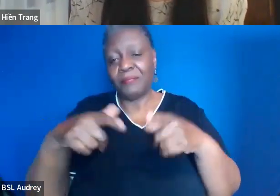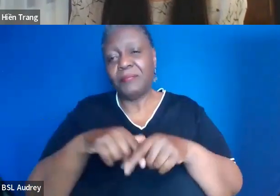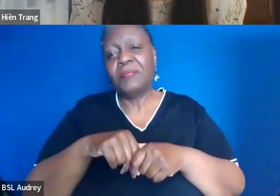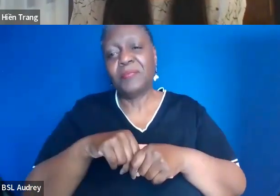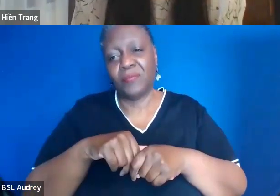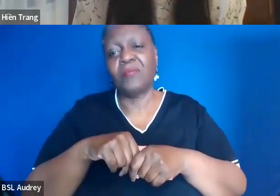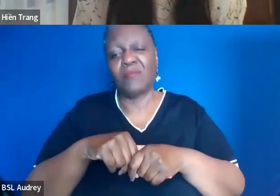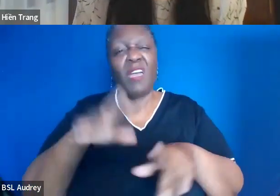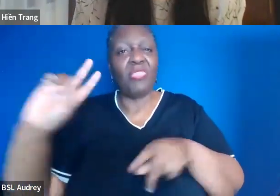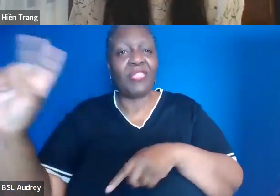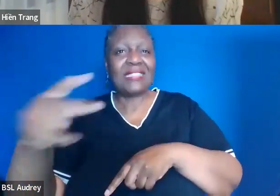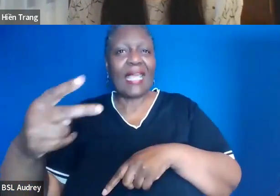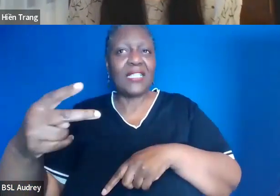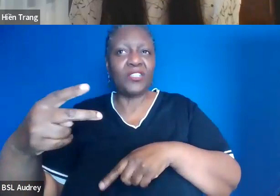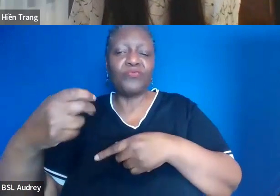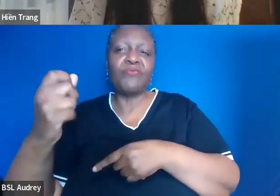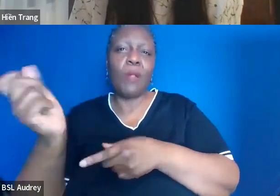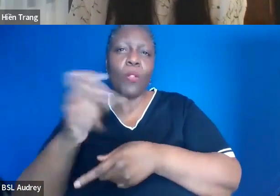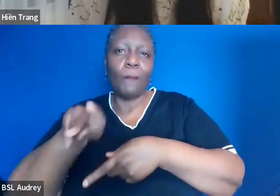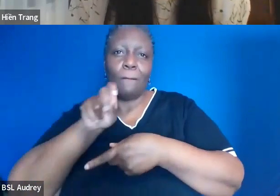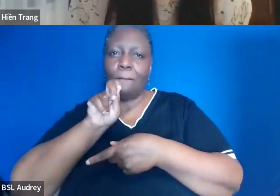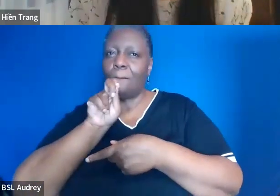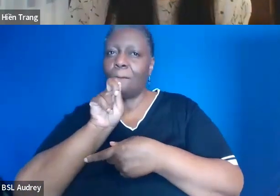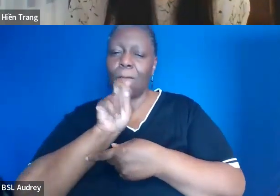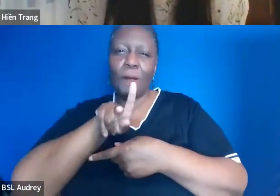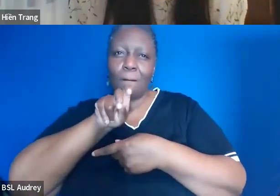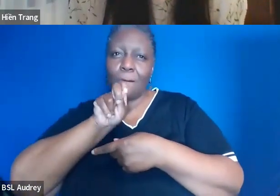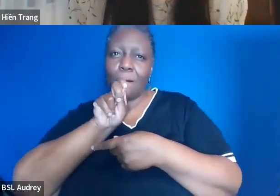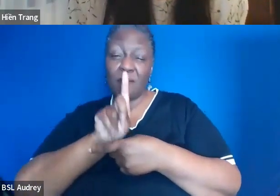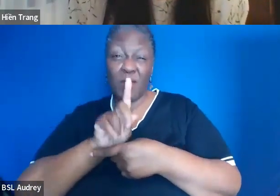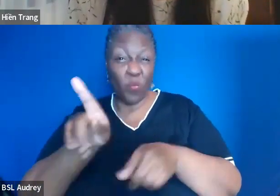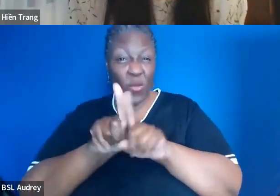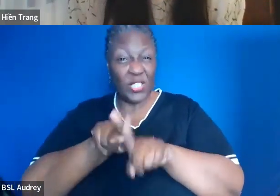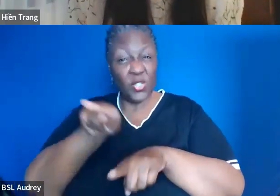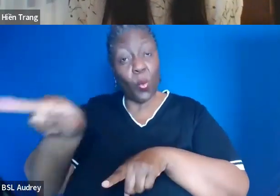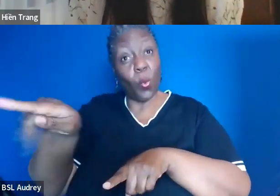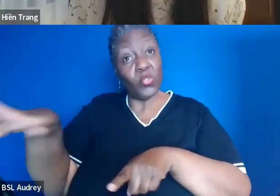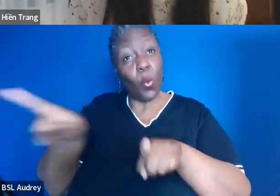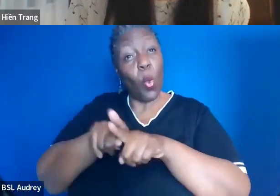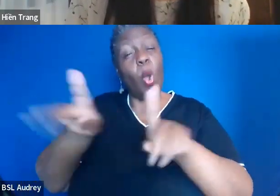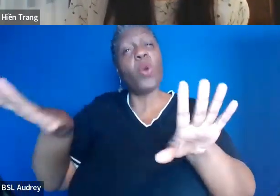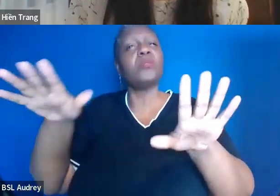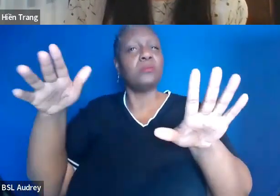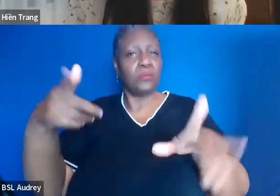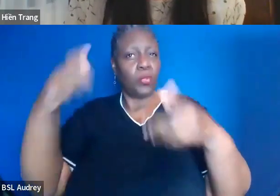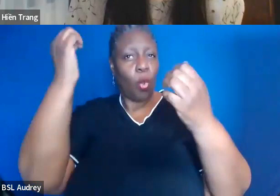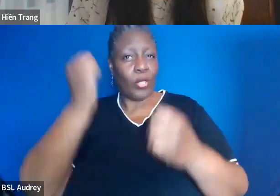The snake was flickering its tongue. Was he also on a summer vacation, taking leave from his jungly office?